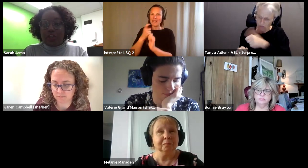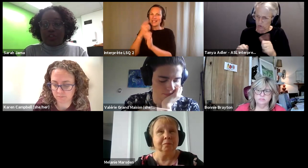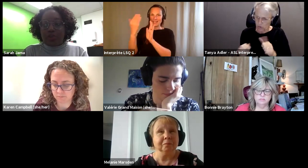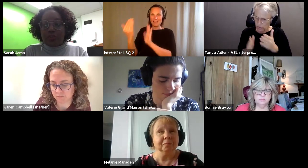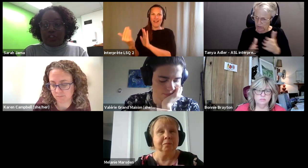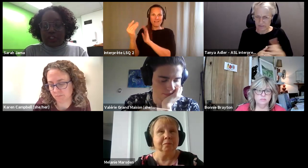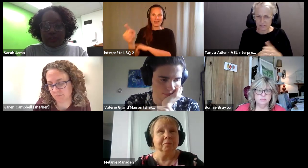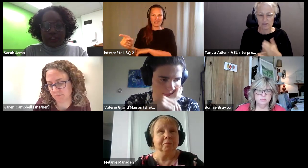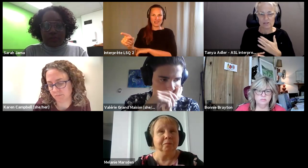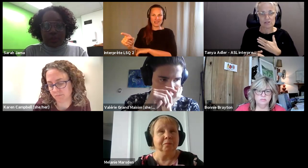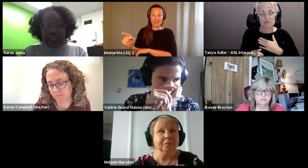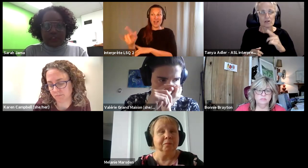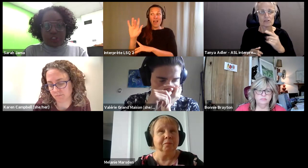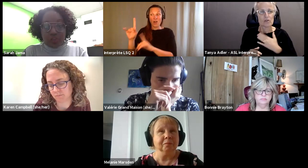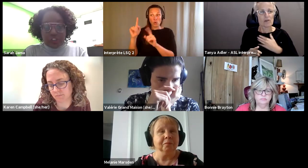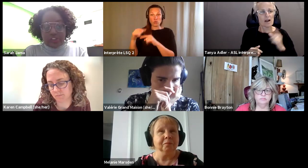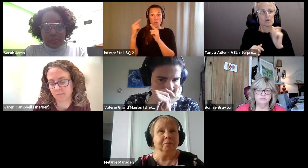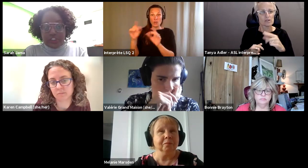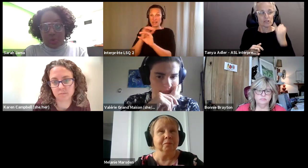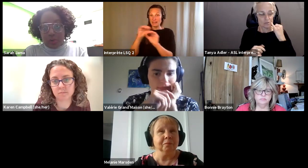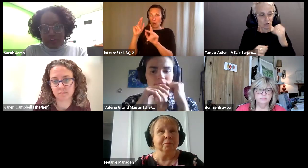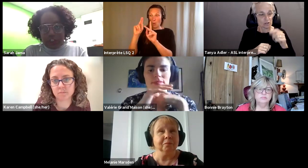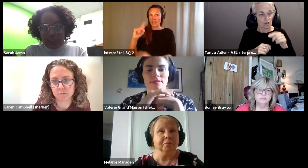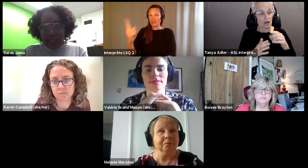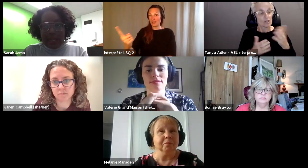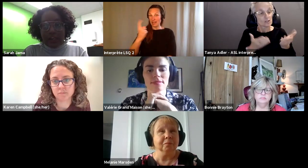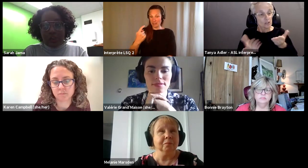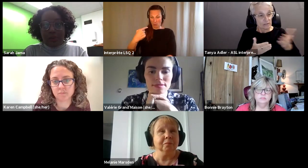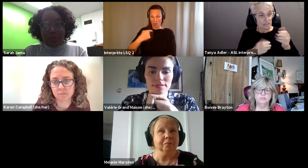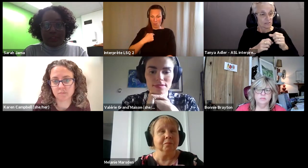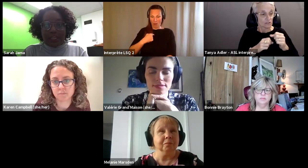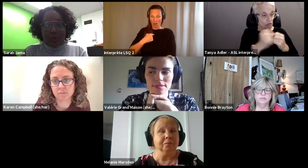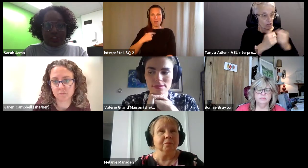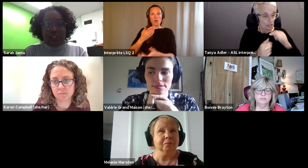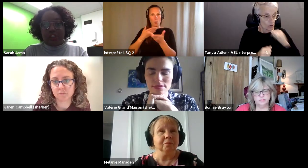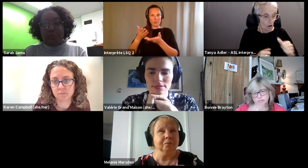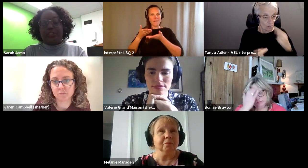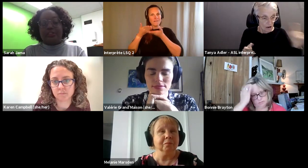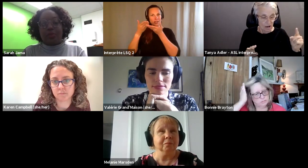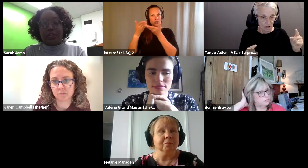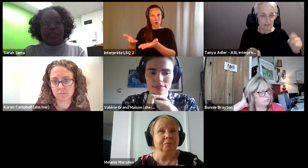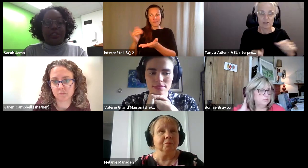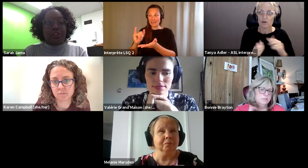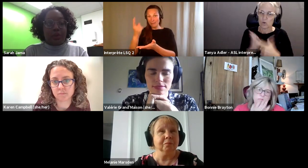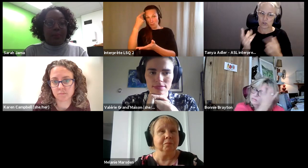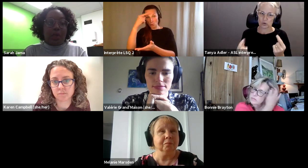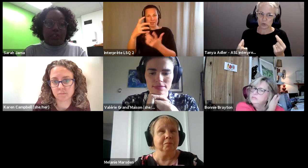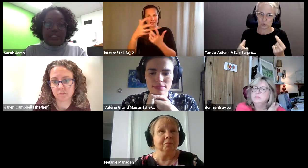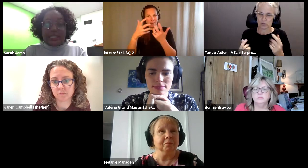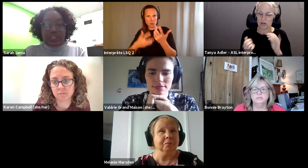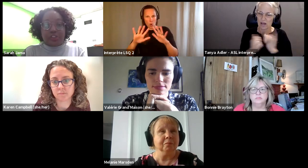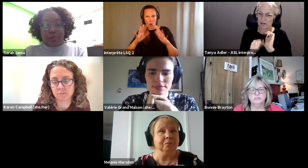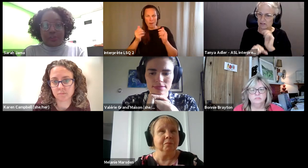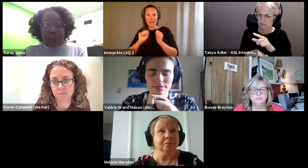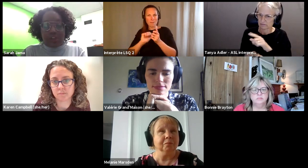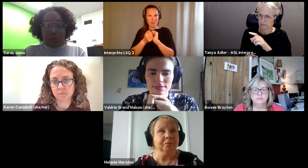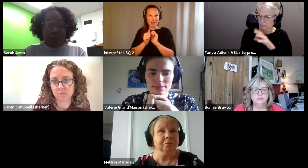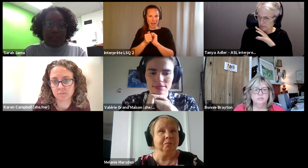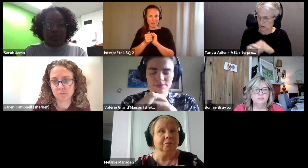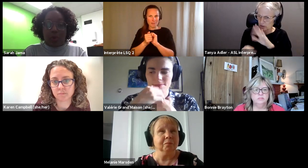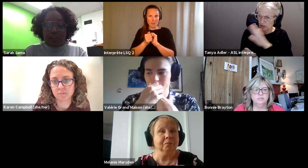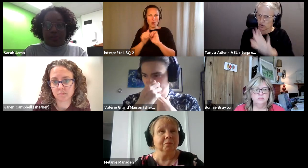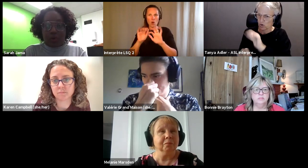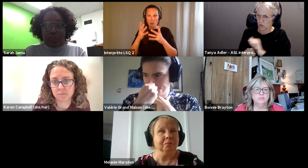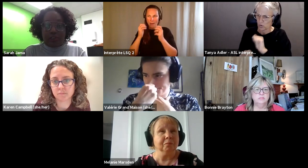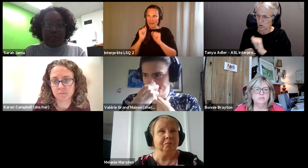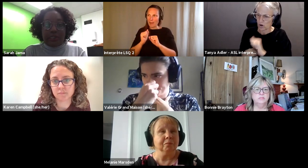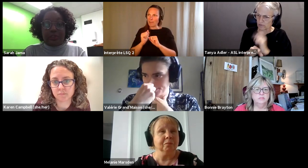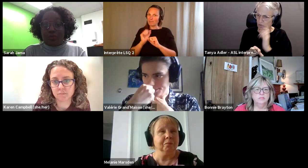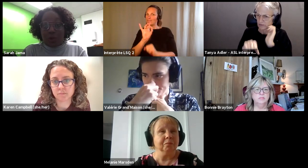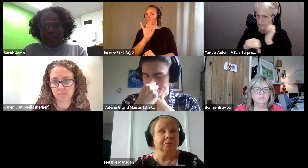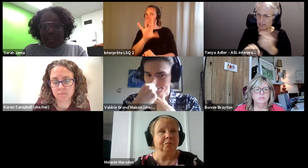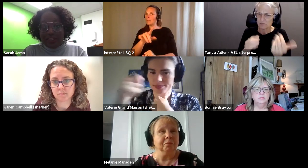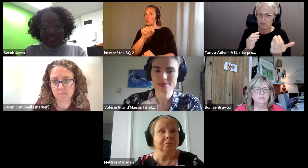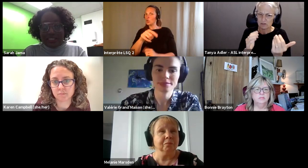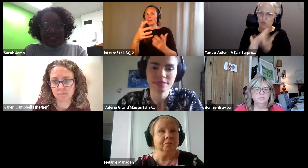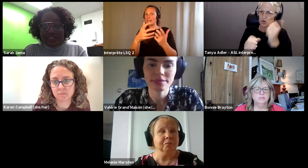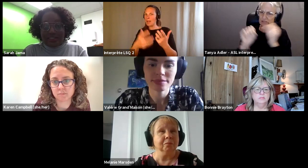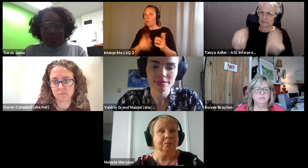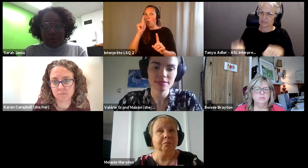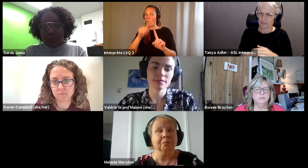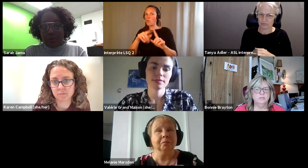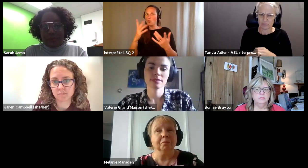Sarah Jama: What do you do if the services in place if the structures in place don't work for you, how can you implement that question in your places of work to create policy that actually works for the young woman that you want to support, because what we have that exists is the bare minimum.